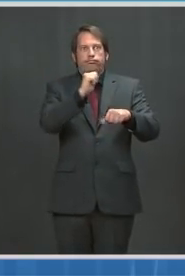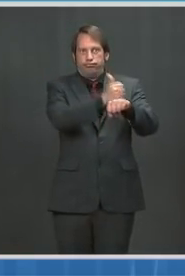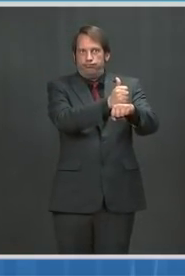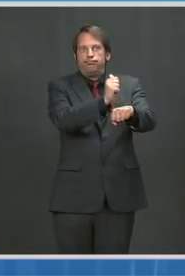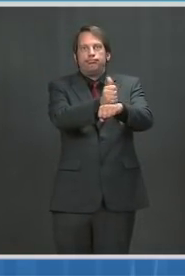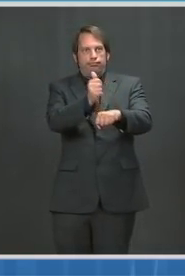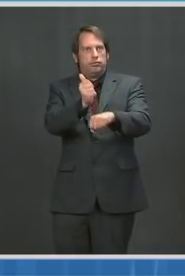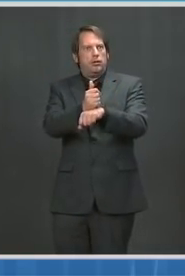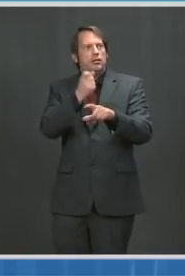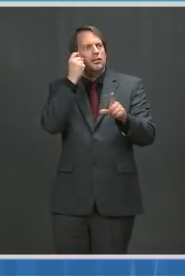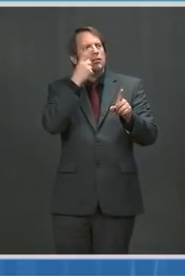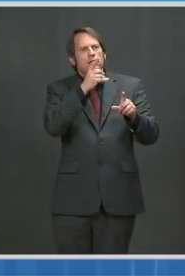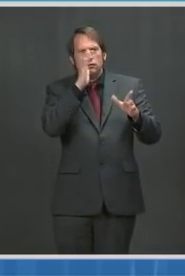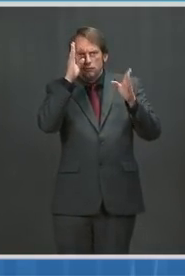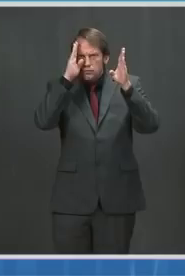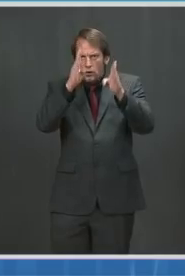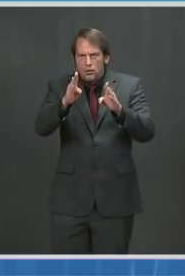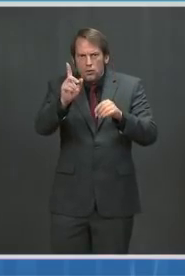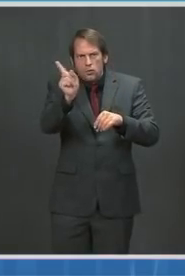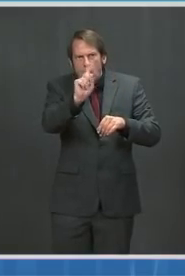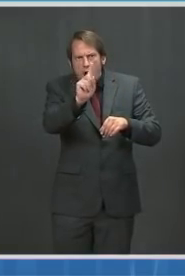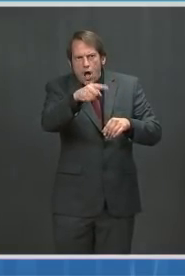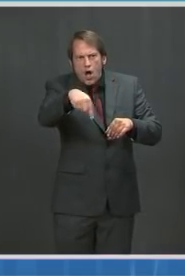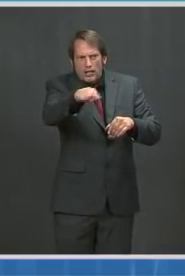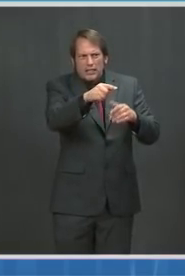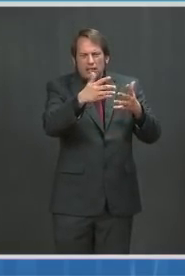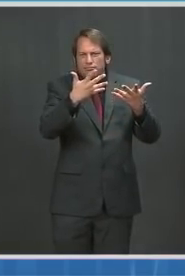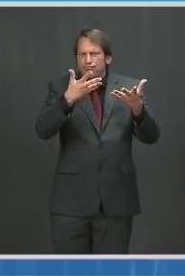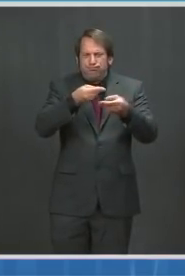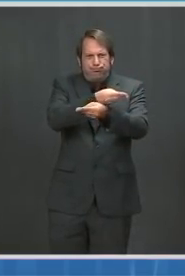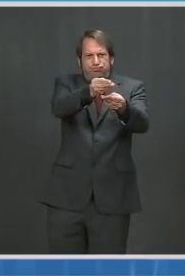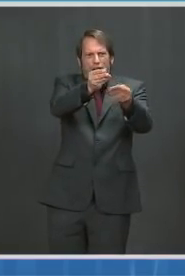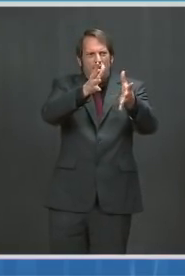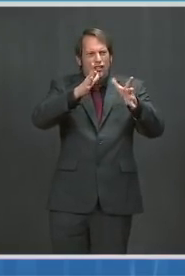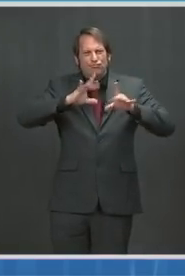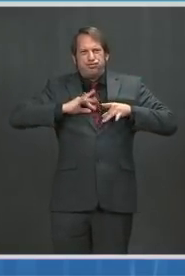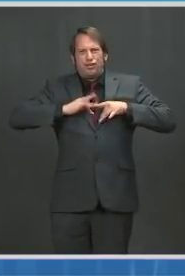largely in underserved communities. We're locating our federal vaccination sites